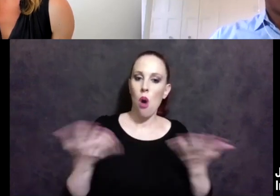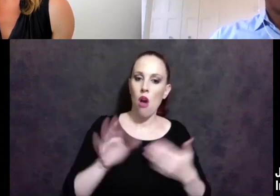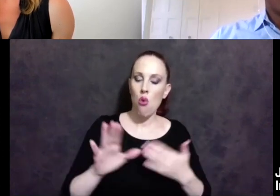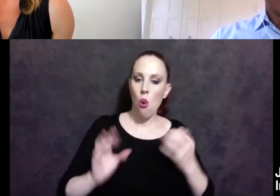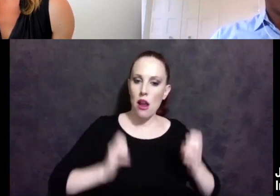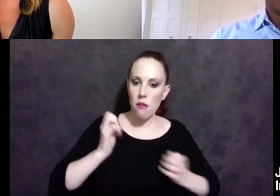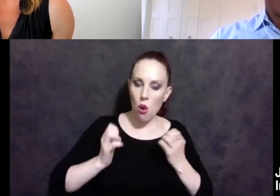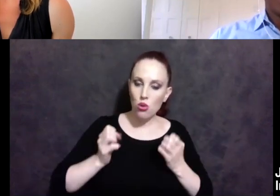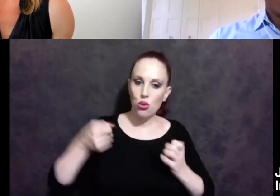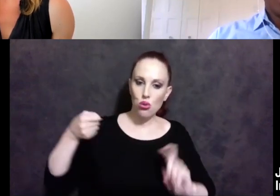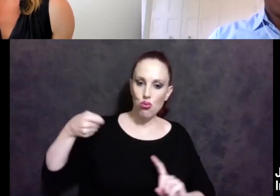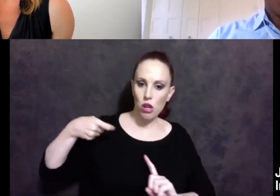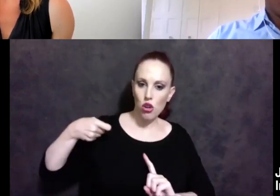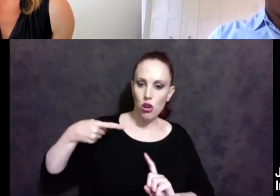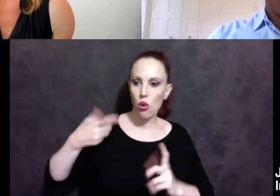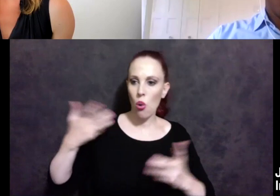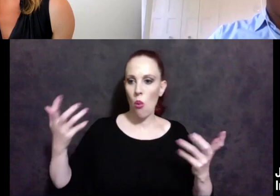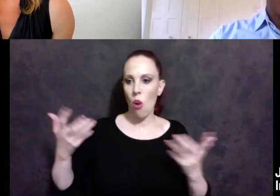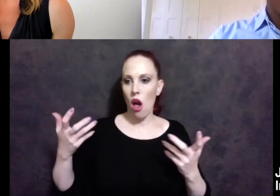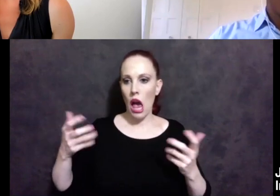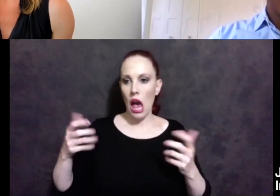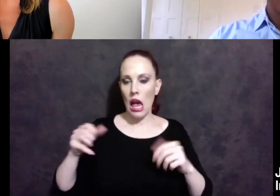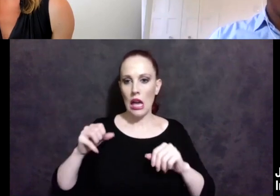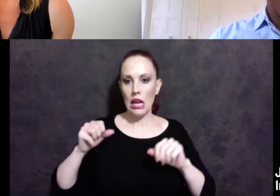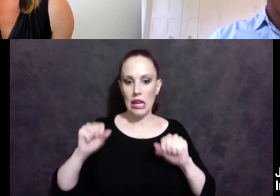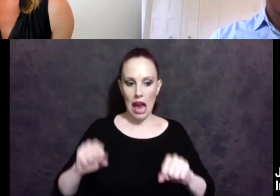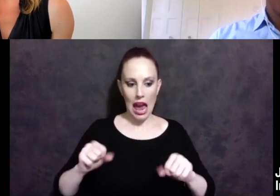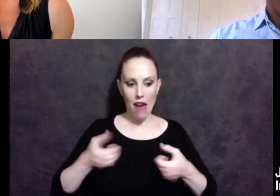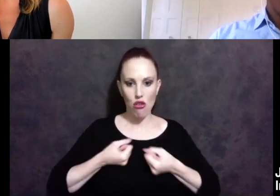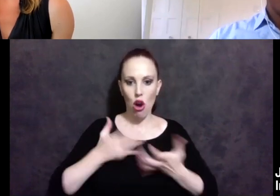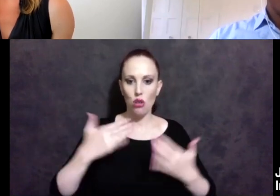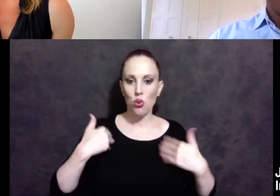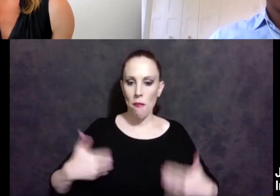the things that, you know, could put you in that fight or flight space and then physically